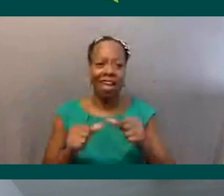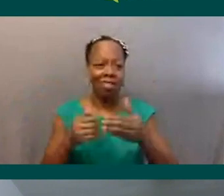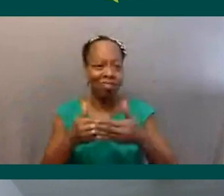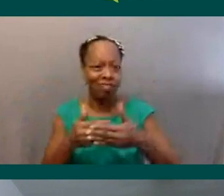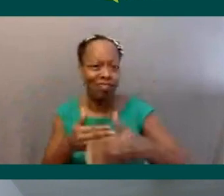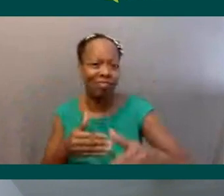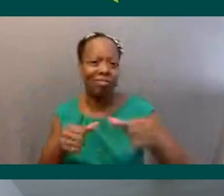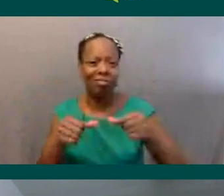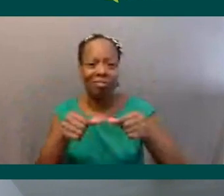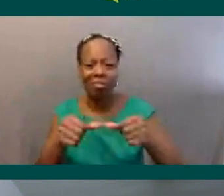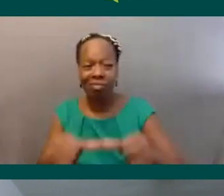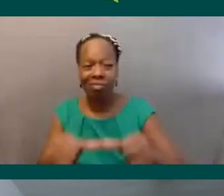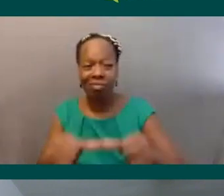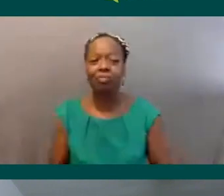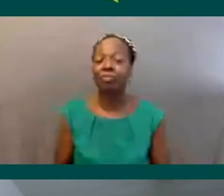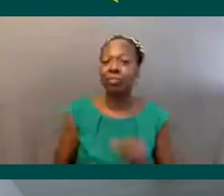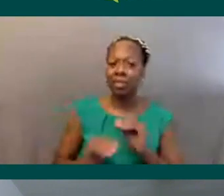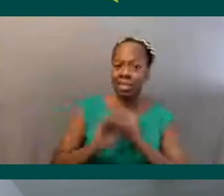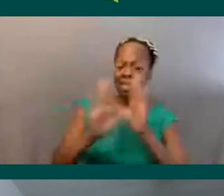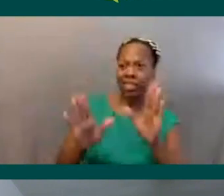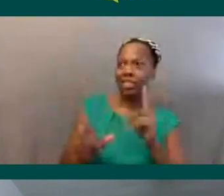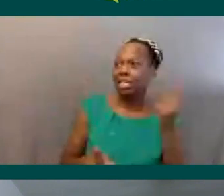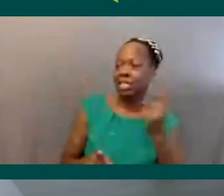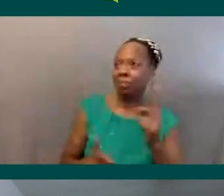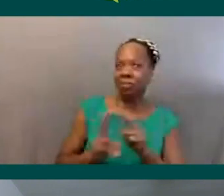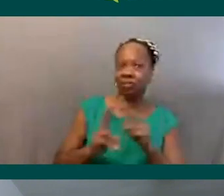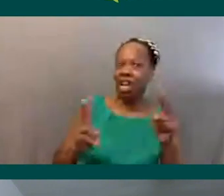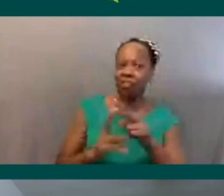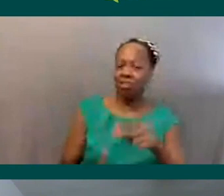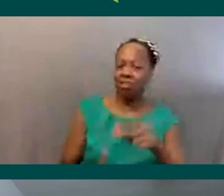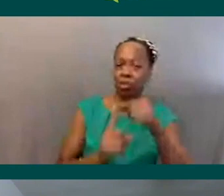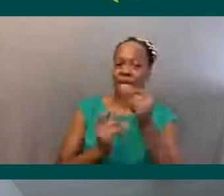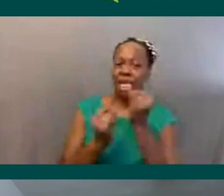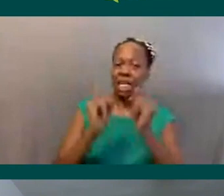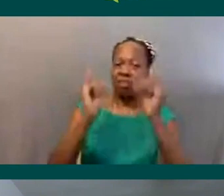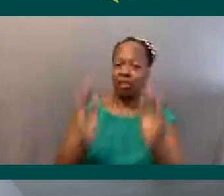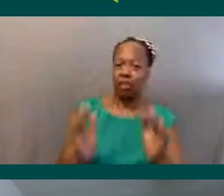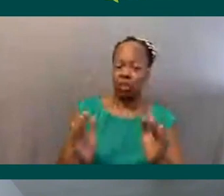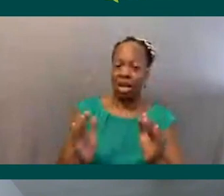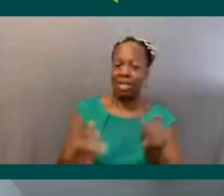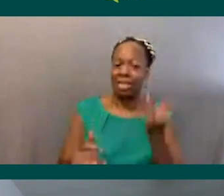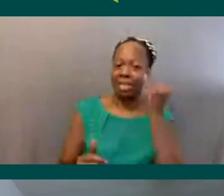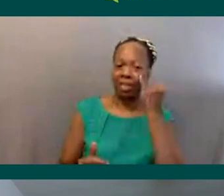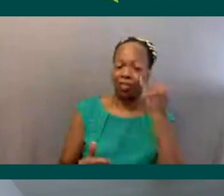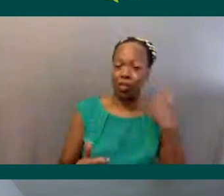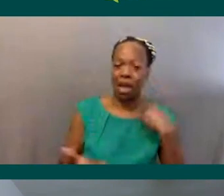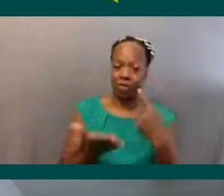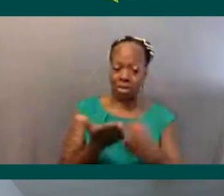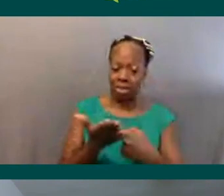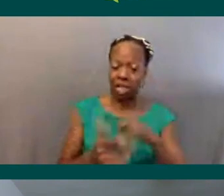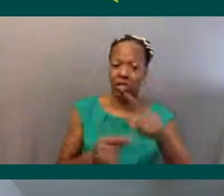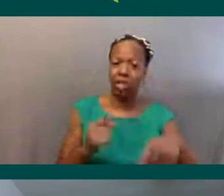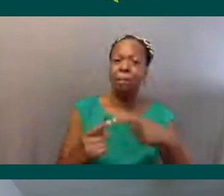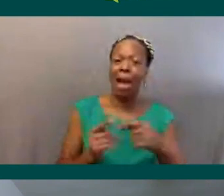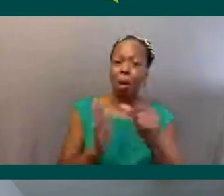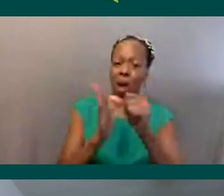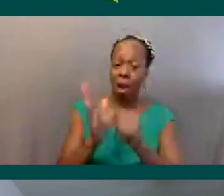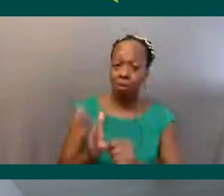that was sort of required any sort of operation, obviously it is really individualized, but Dr. Selber, I'd like to sort of ask your thoughts